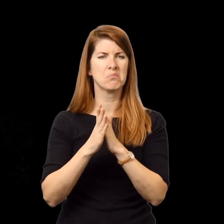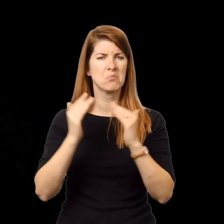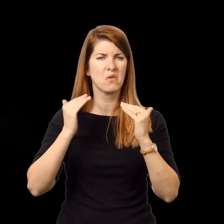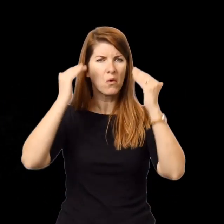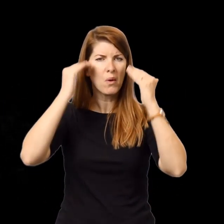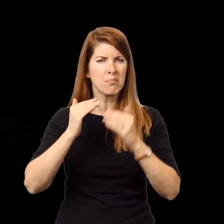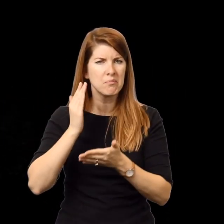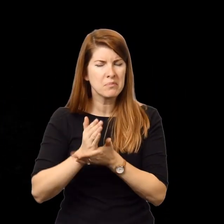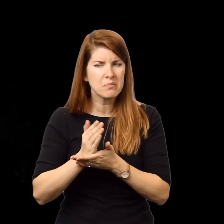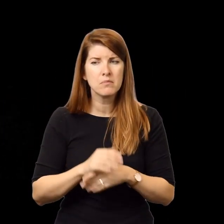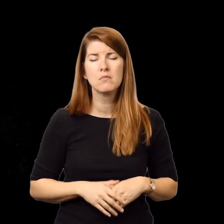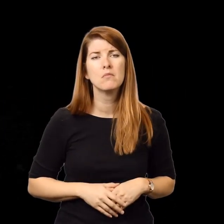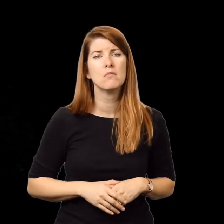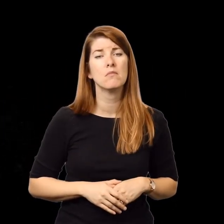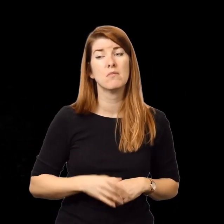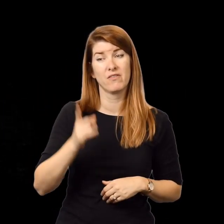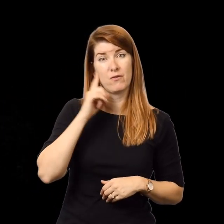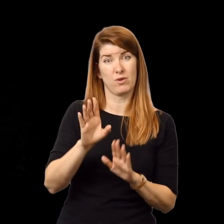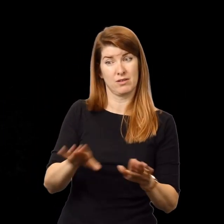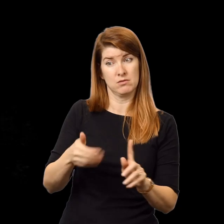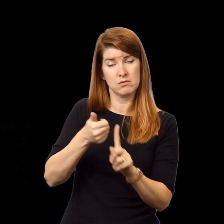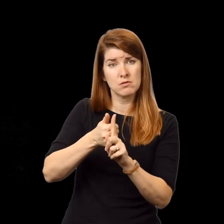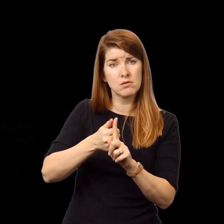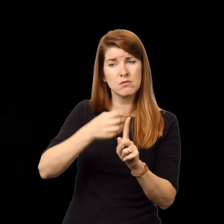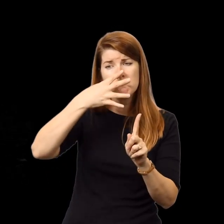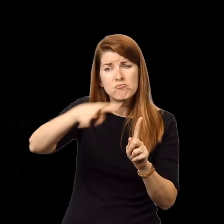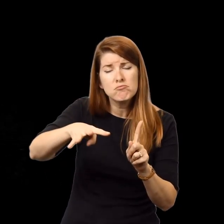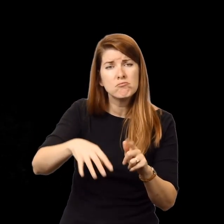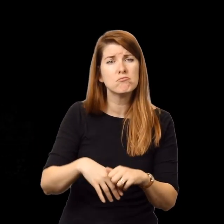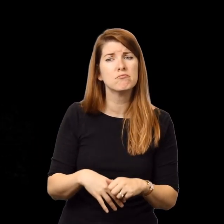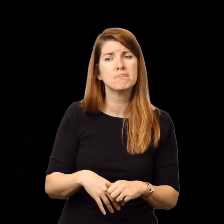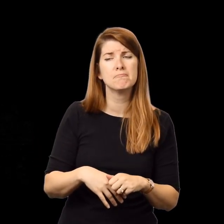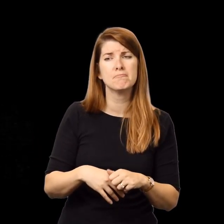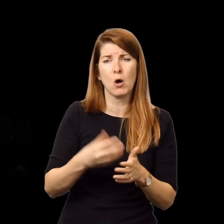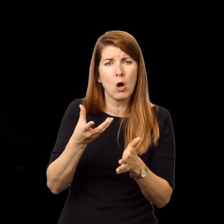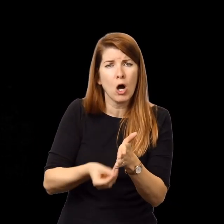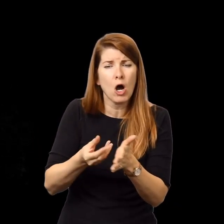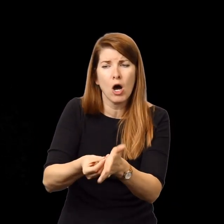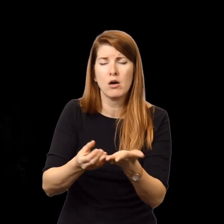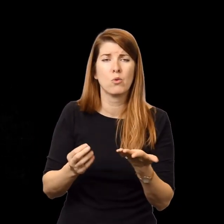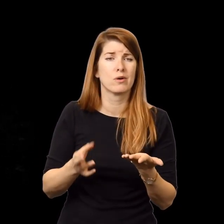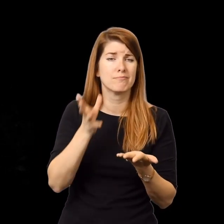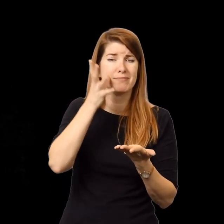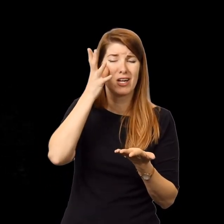For children who are neglected, who are deprived, who inadvertently have parents